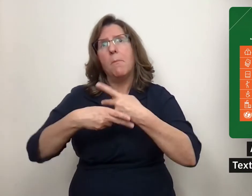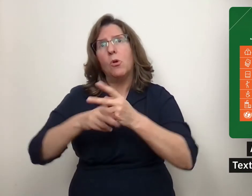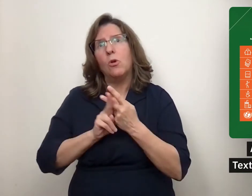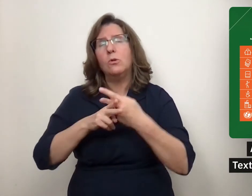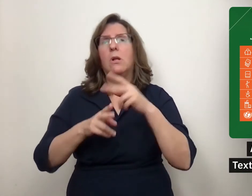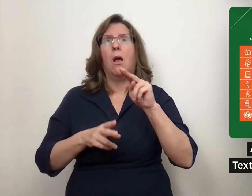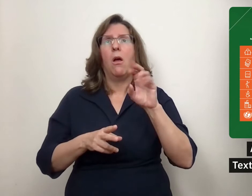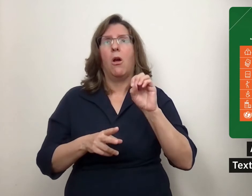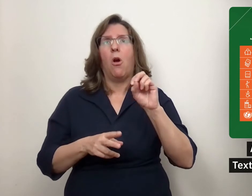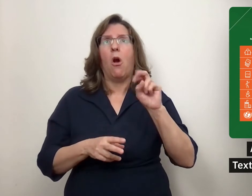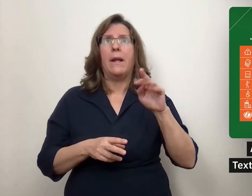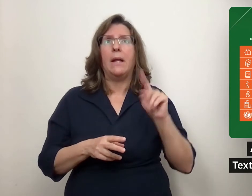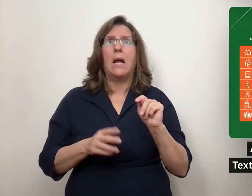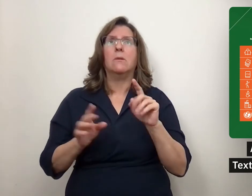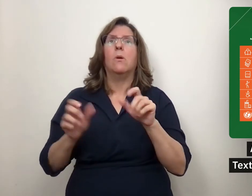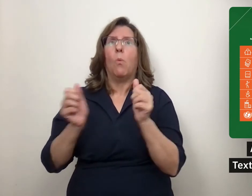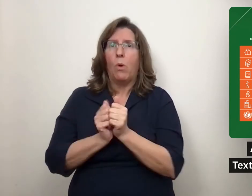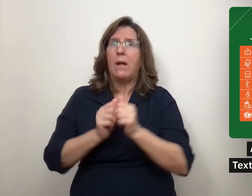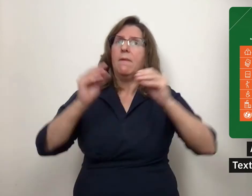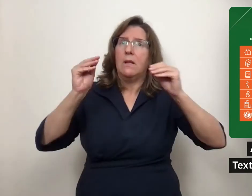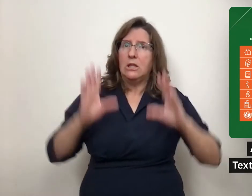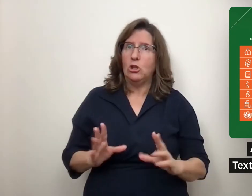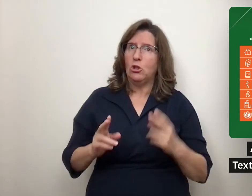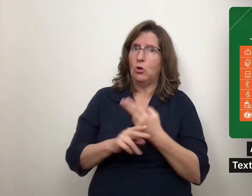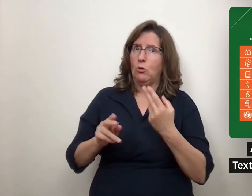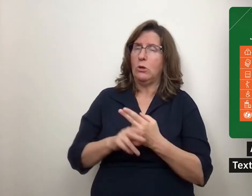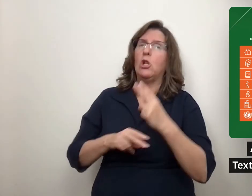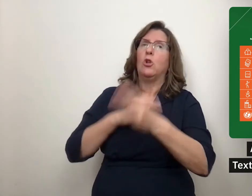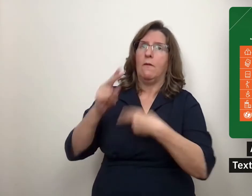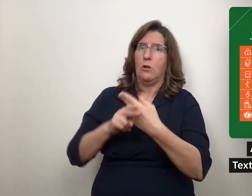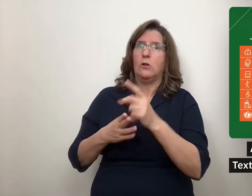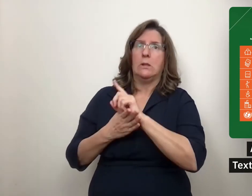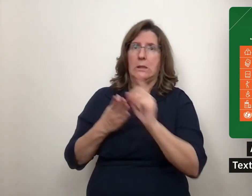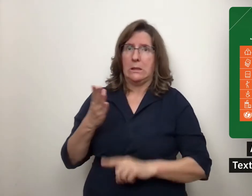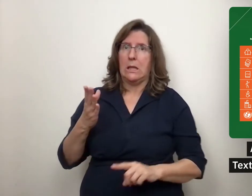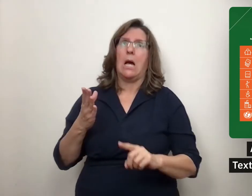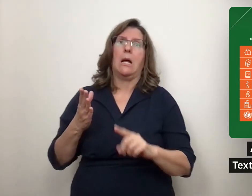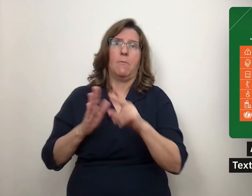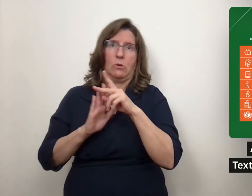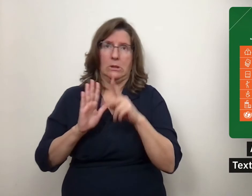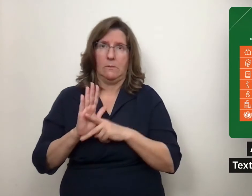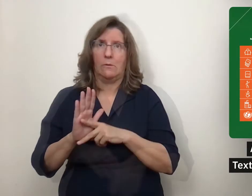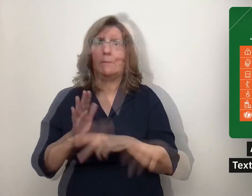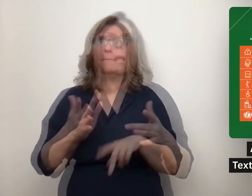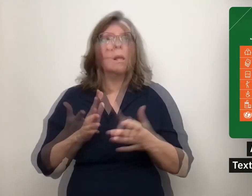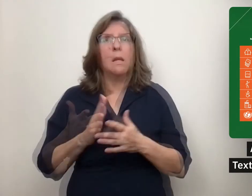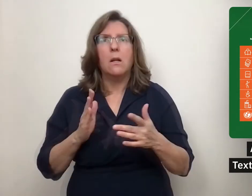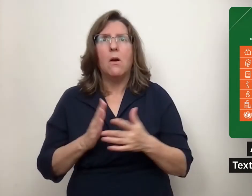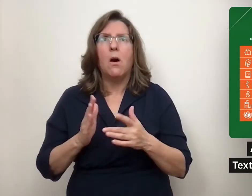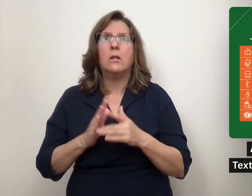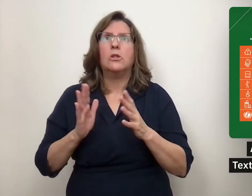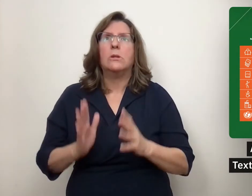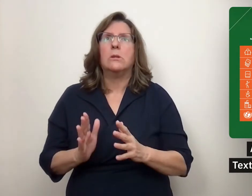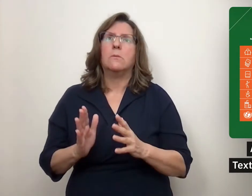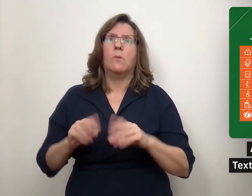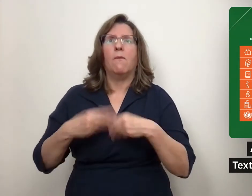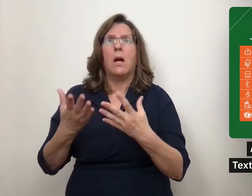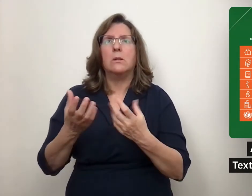Publishers have the platform to make accessible content available to teachers using UDL principles.